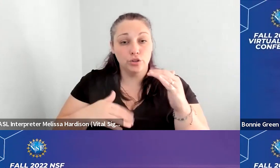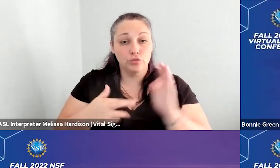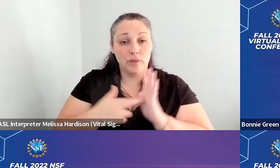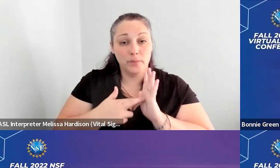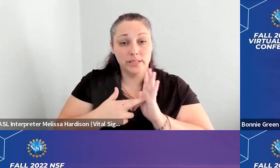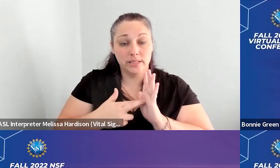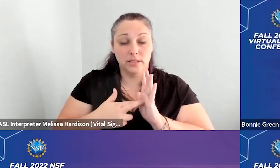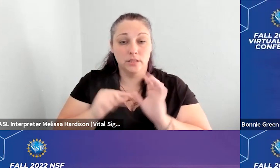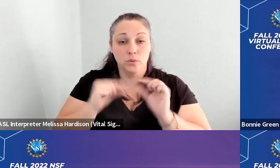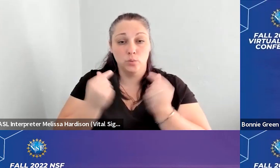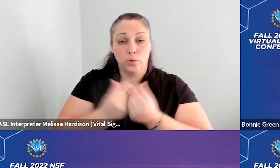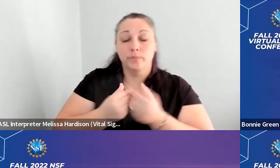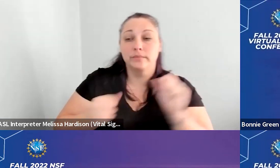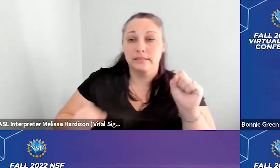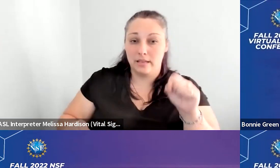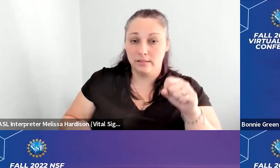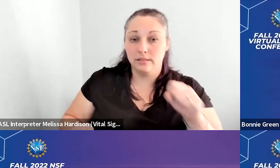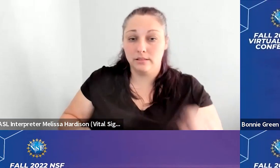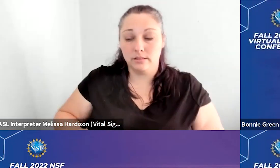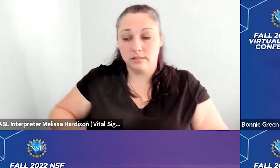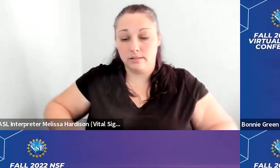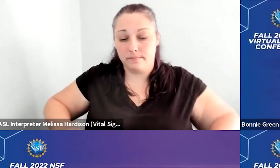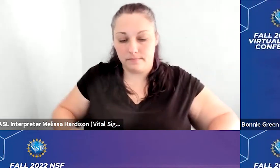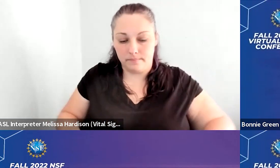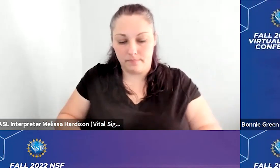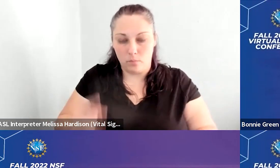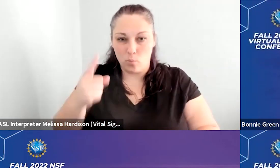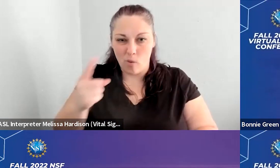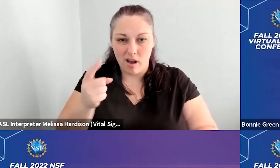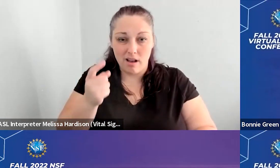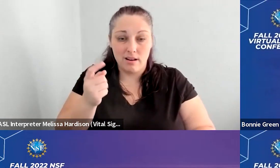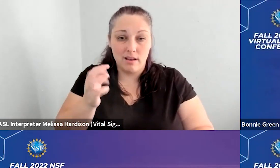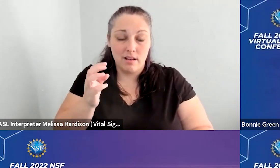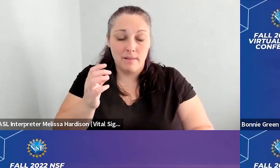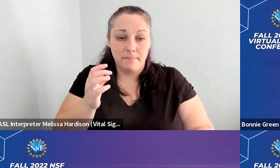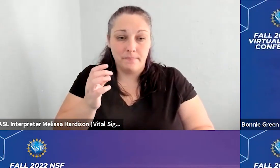One example is the CREST postdoctoral research fellowships,